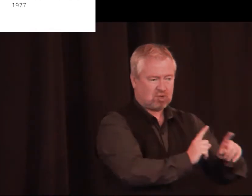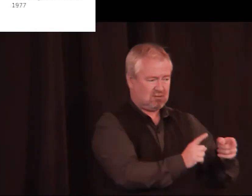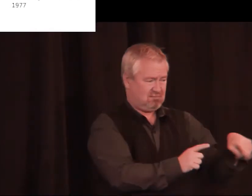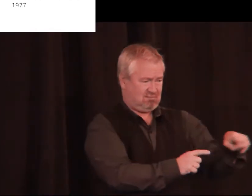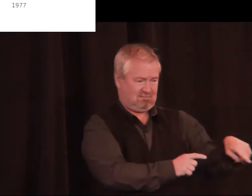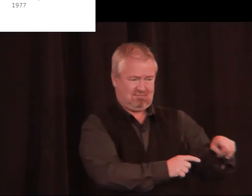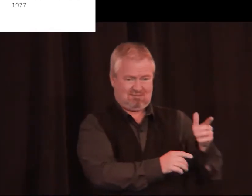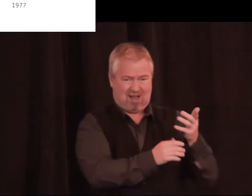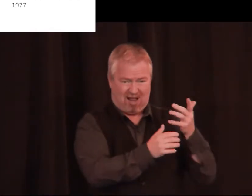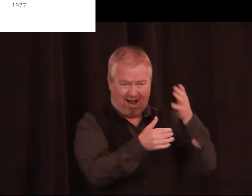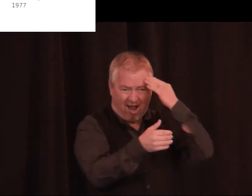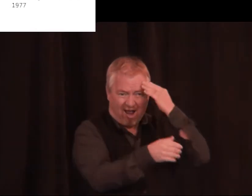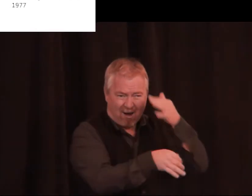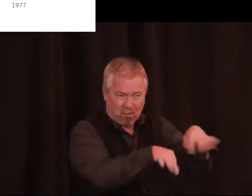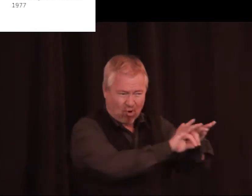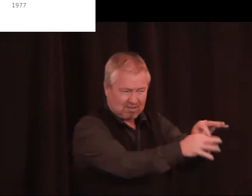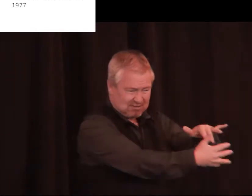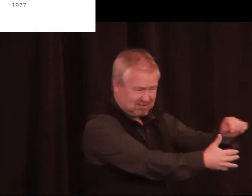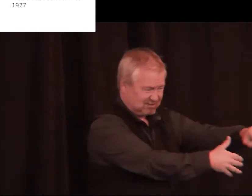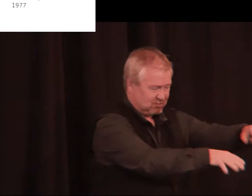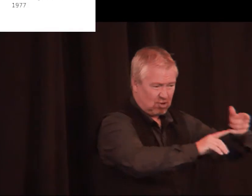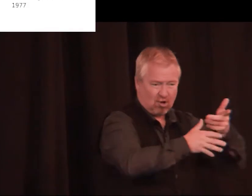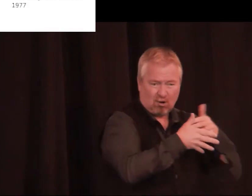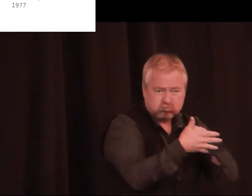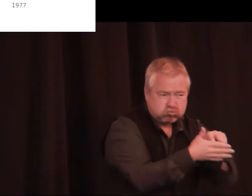it's very important to know what's going on with that population,